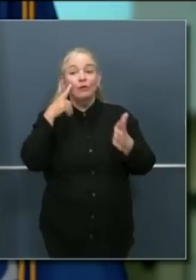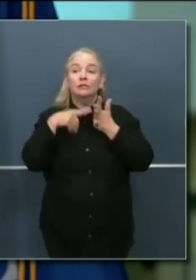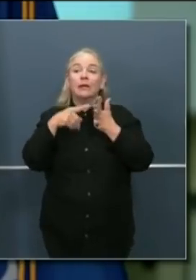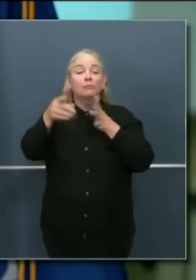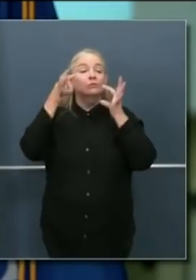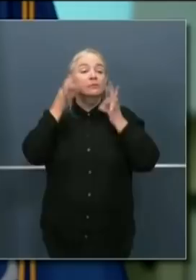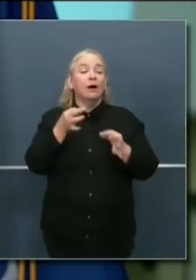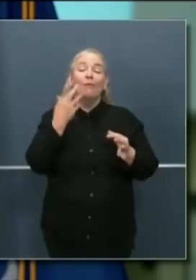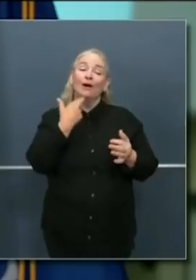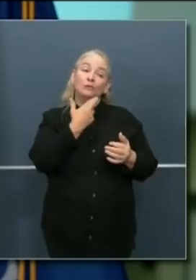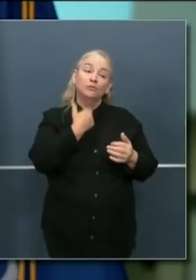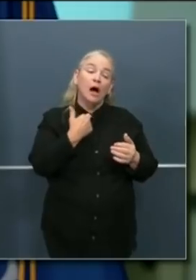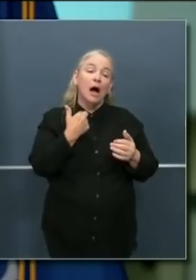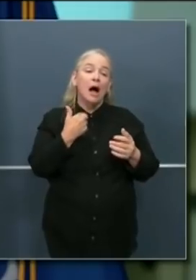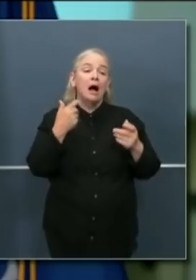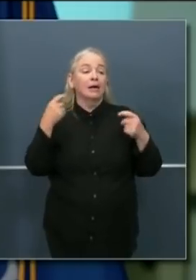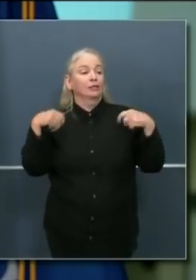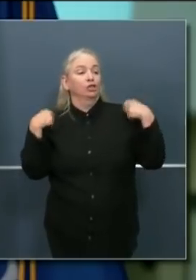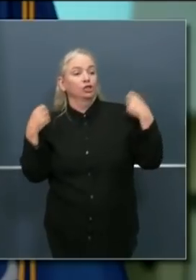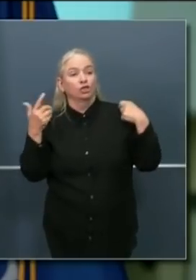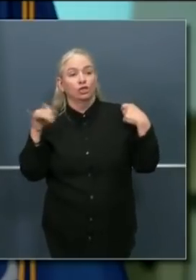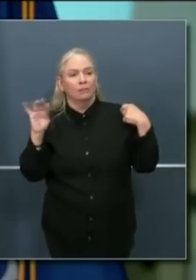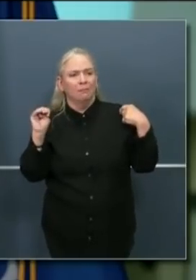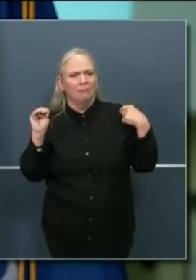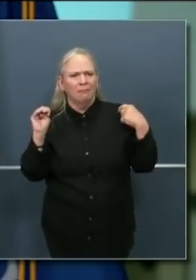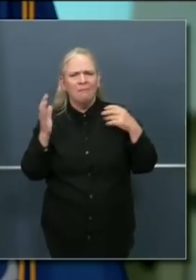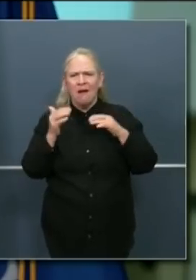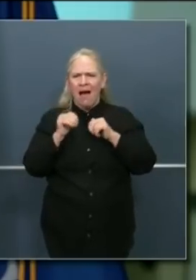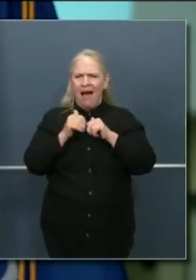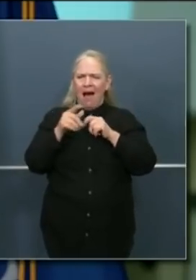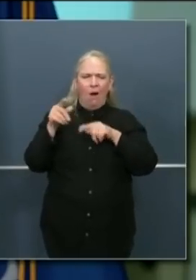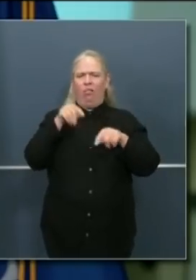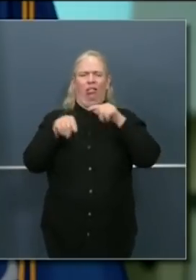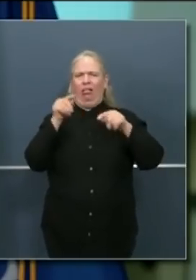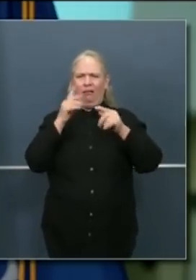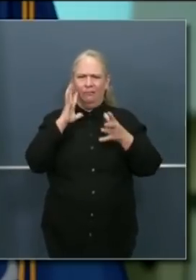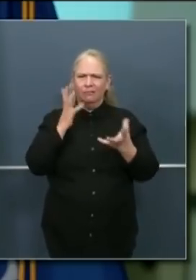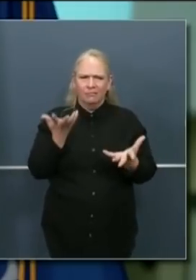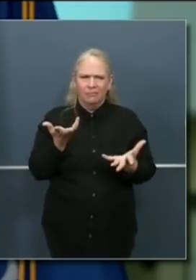MISCALCULATED IN DOING SO IN THE SPEED OF WHICH THEY'LL